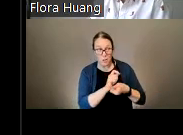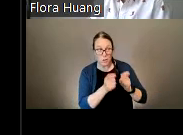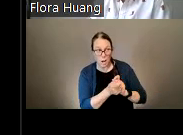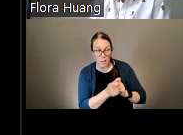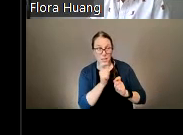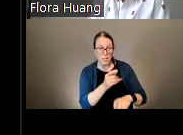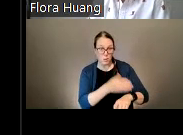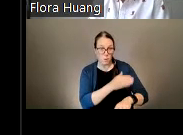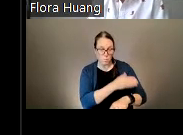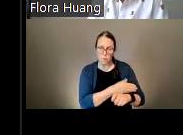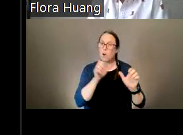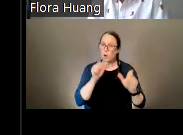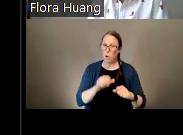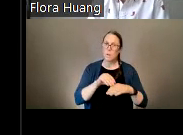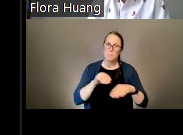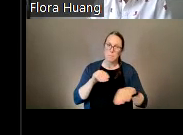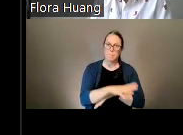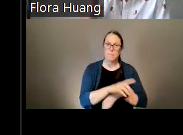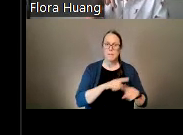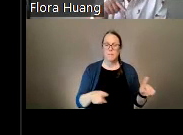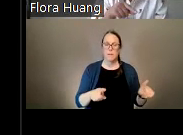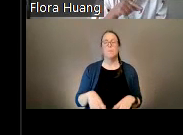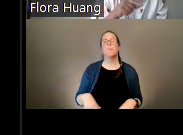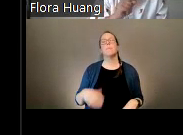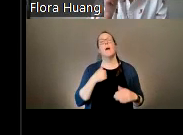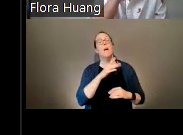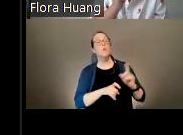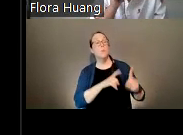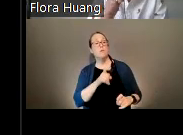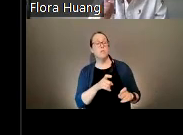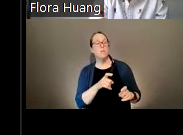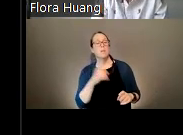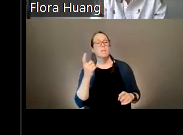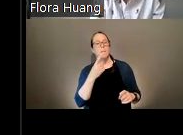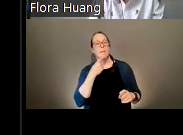about for Google Docs, the way you can export them. You can like save as a Google Doc.